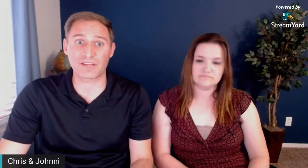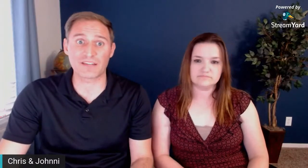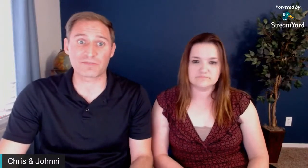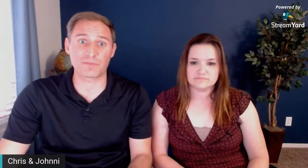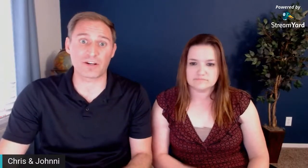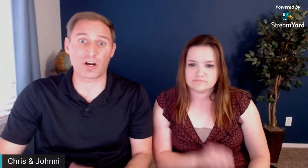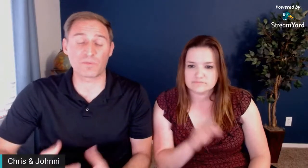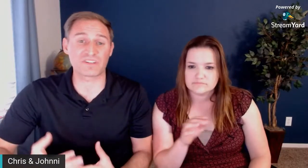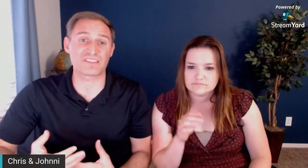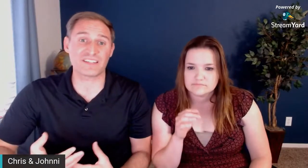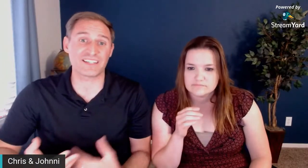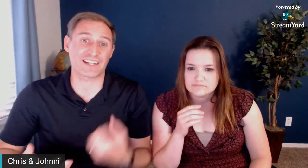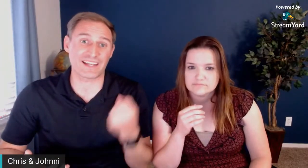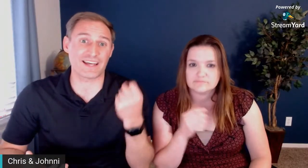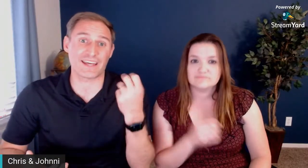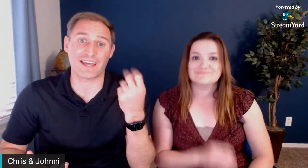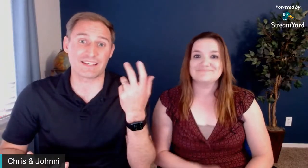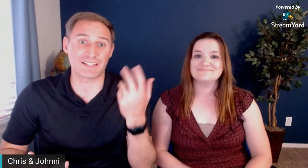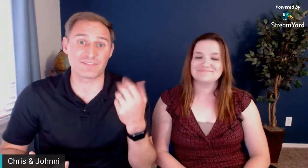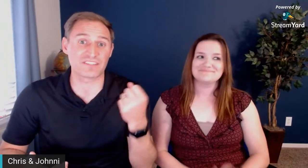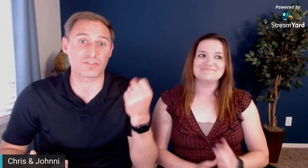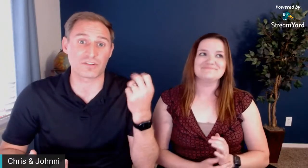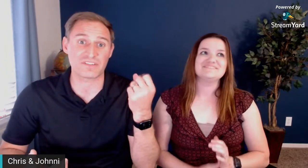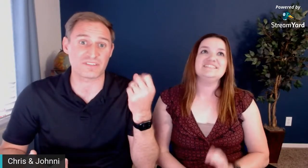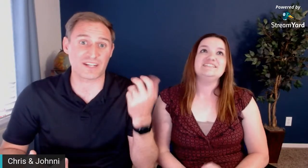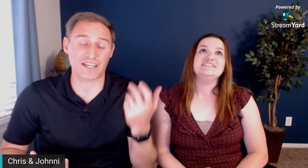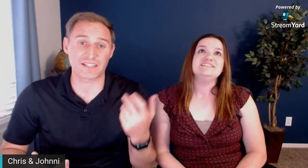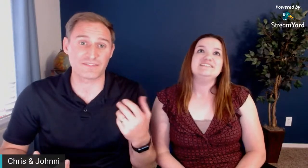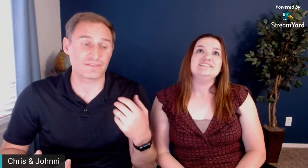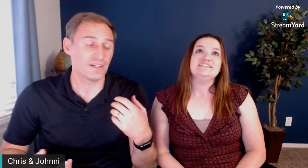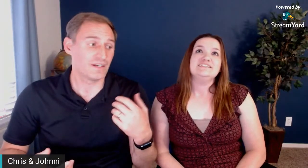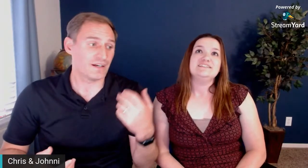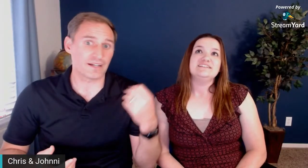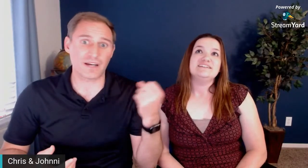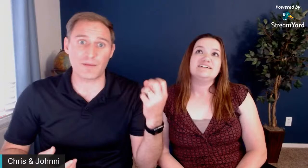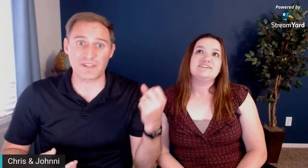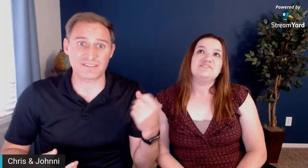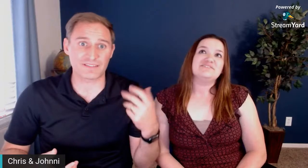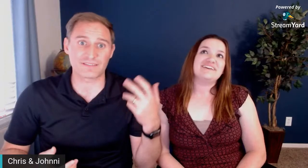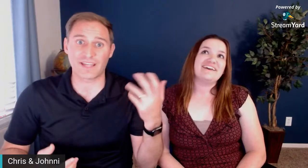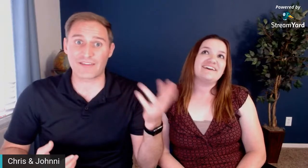times where my arm was in a sling and i i had to give discourses and i had to get comments and have